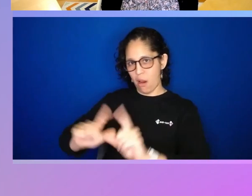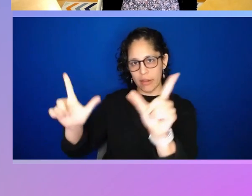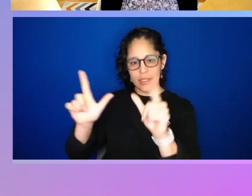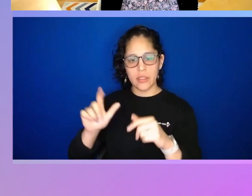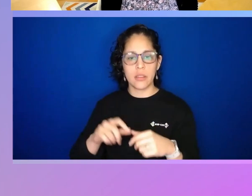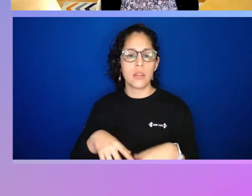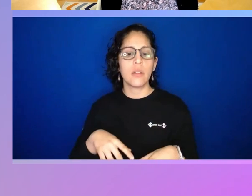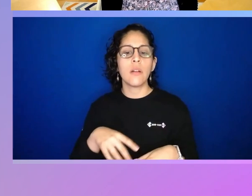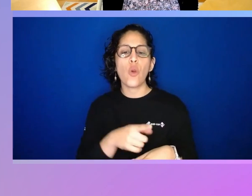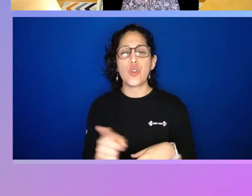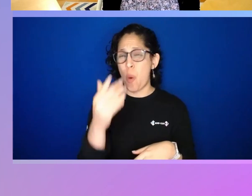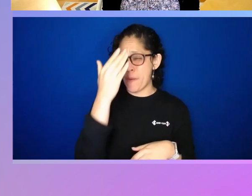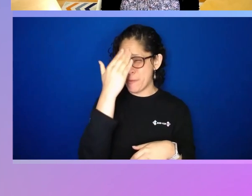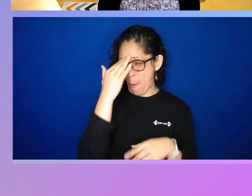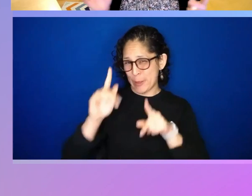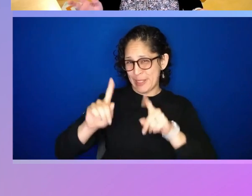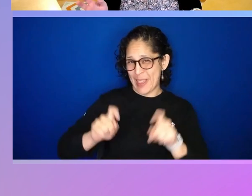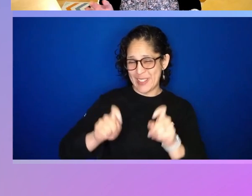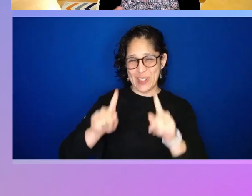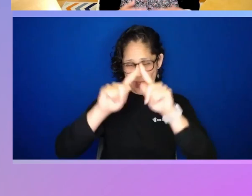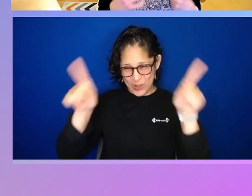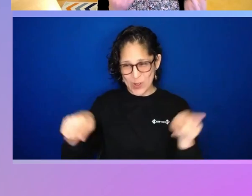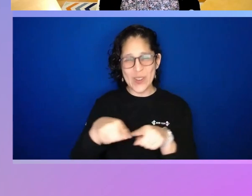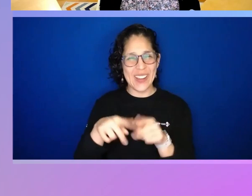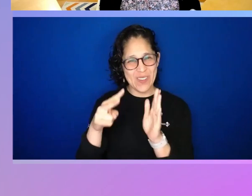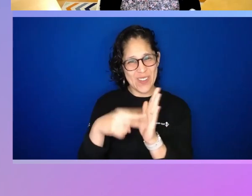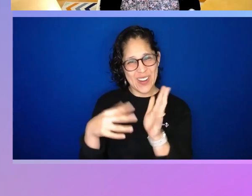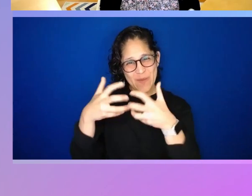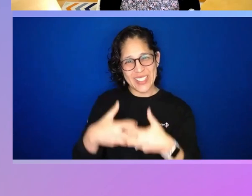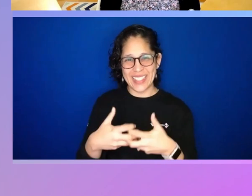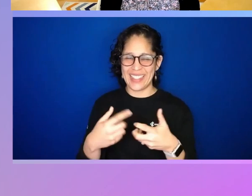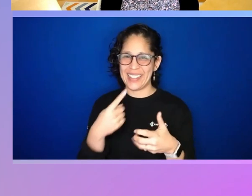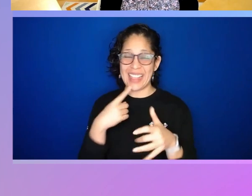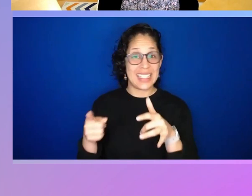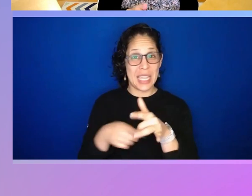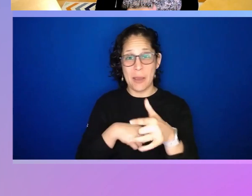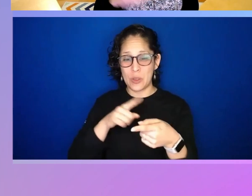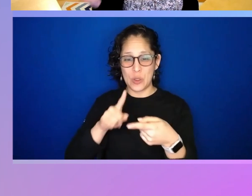The main success criteria around this one is 1.3 point